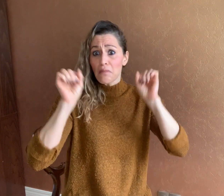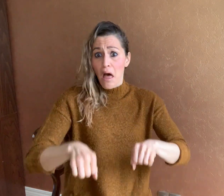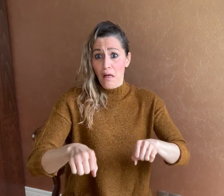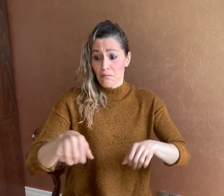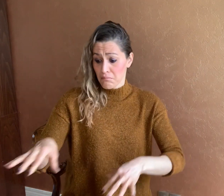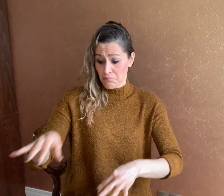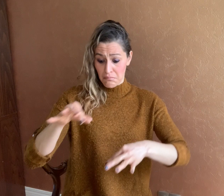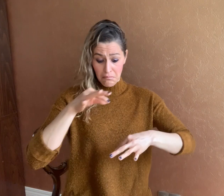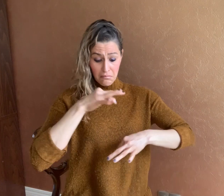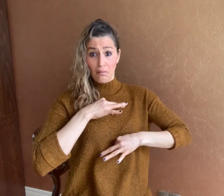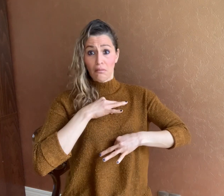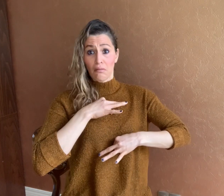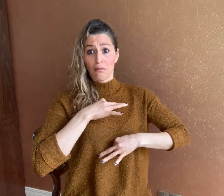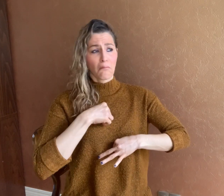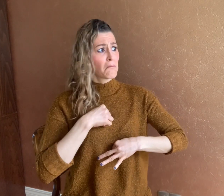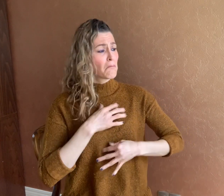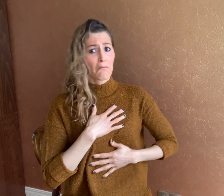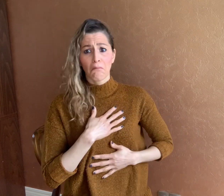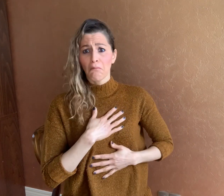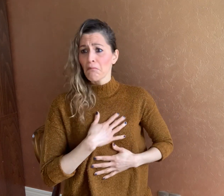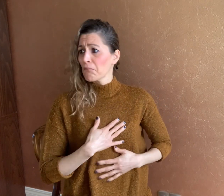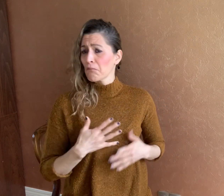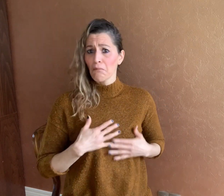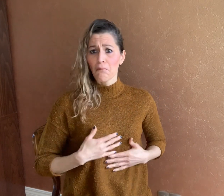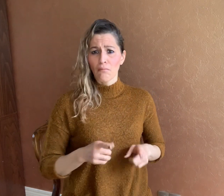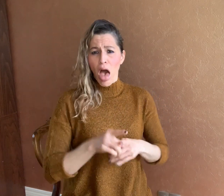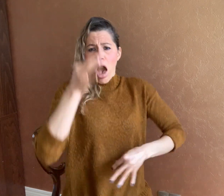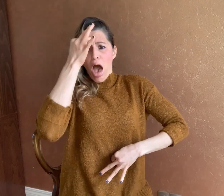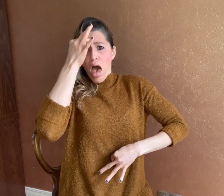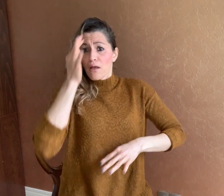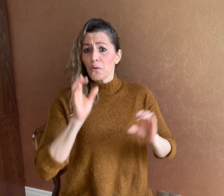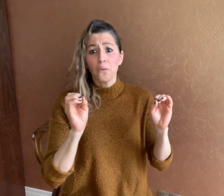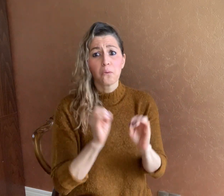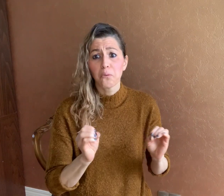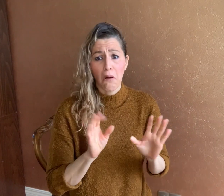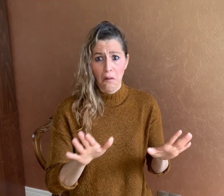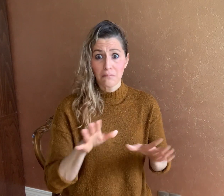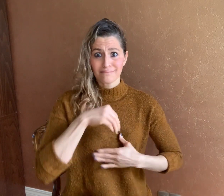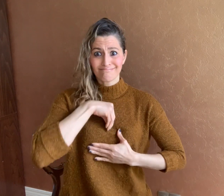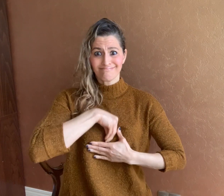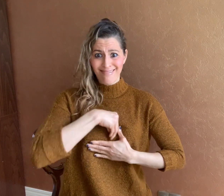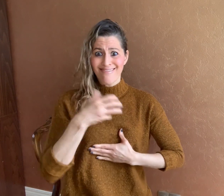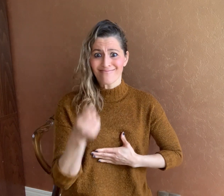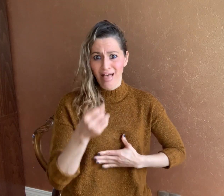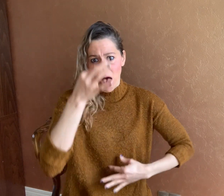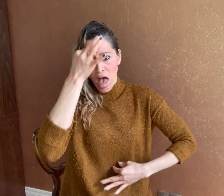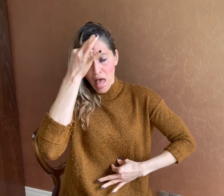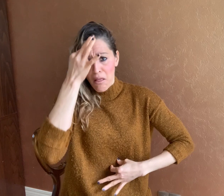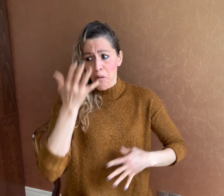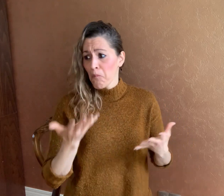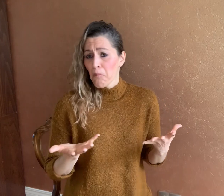for infected people not to show symptoms but by then